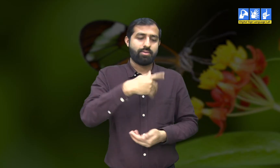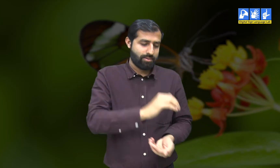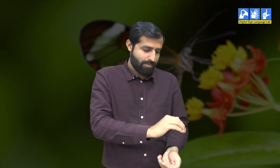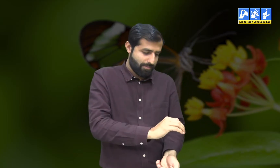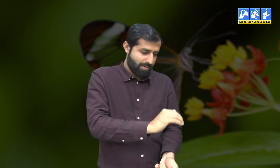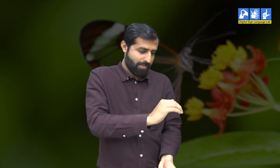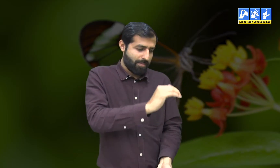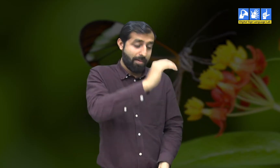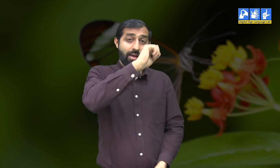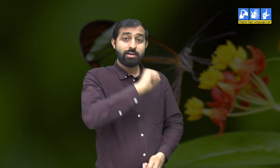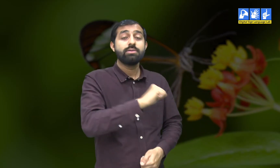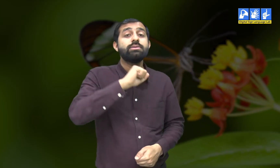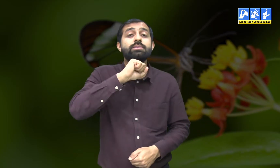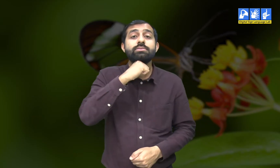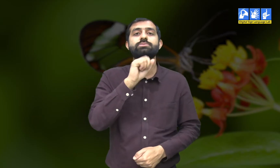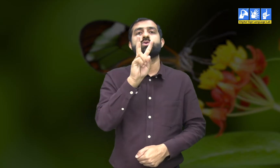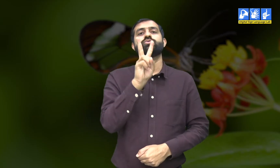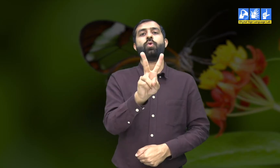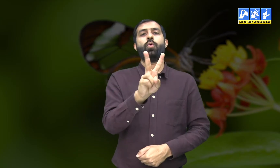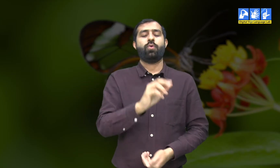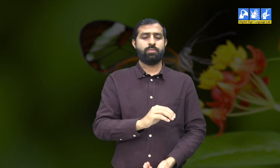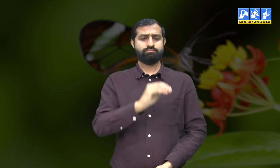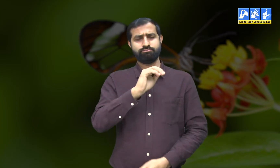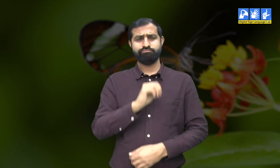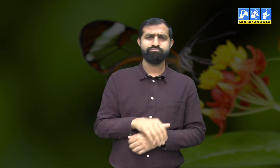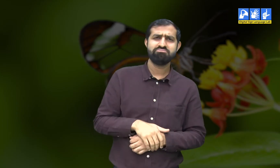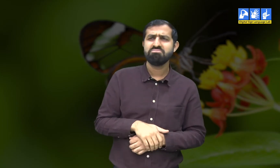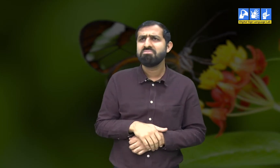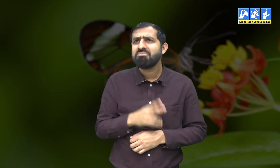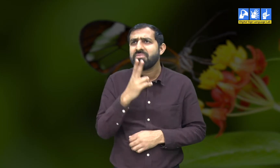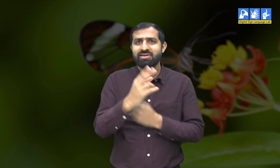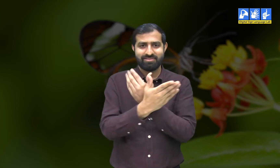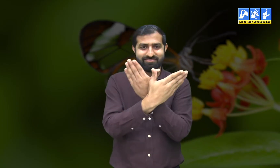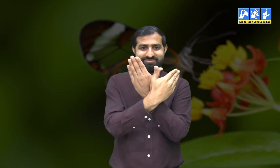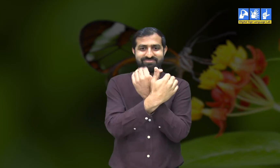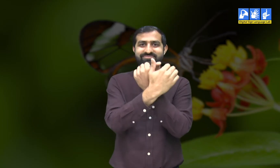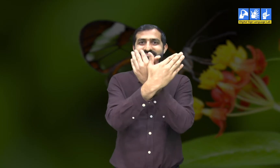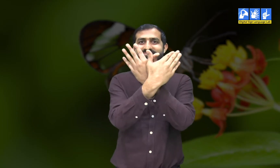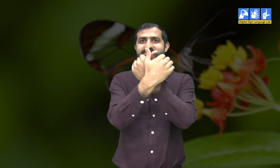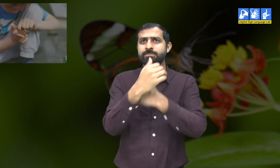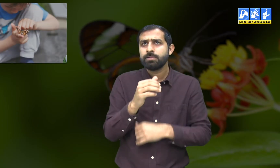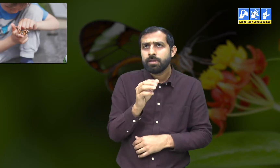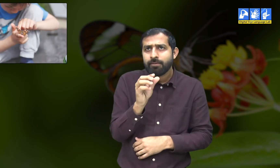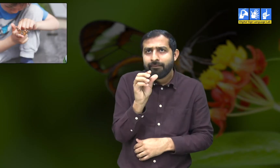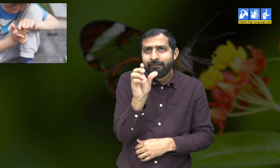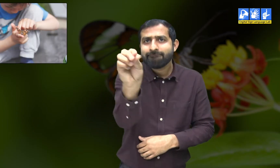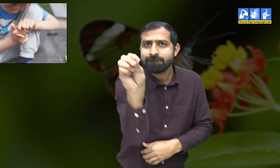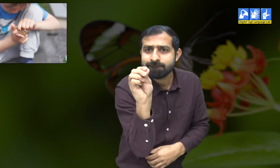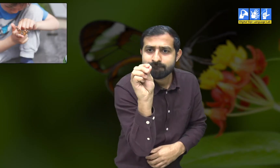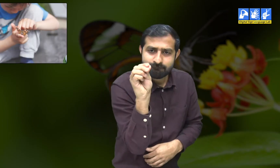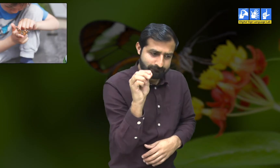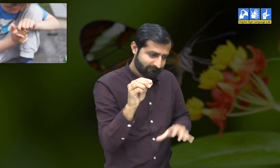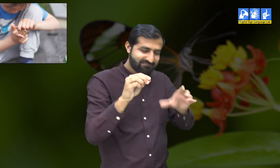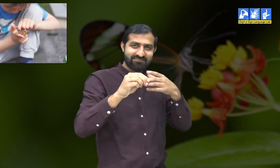When he was two years old he was very fond of collecting butterfly.